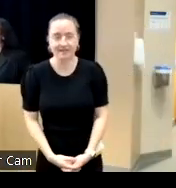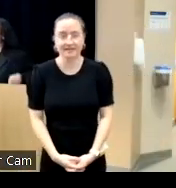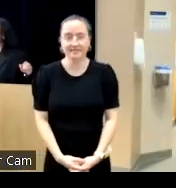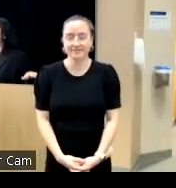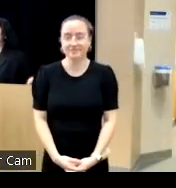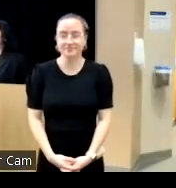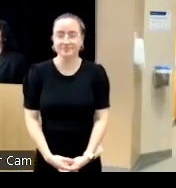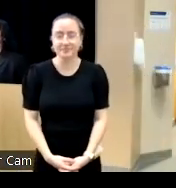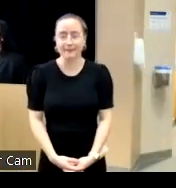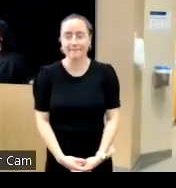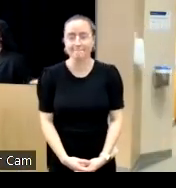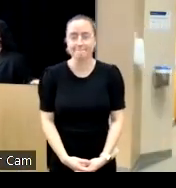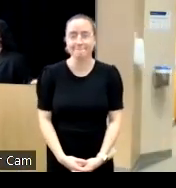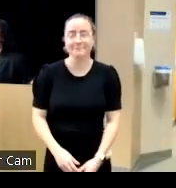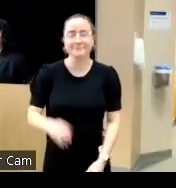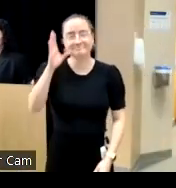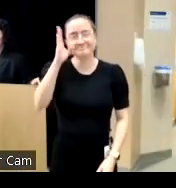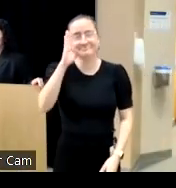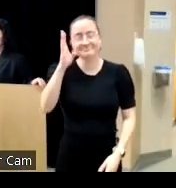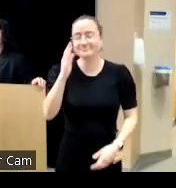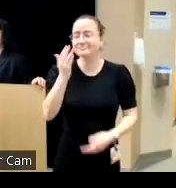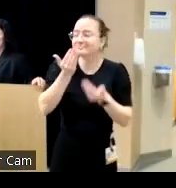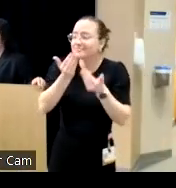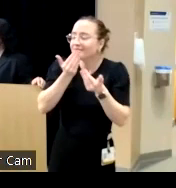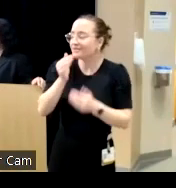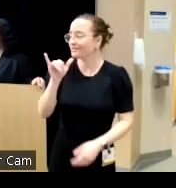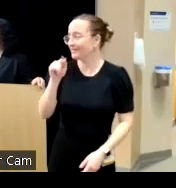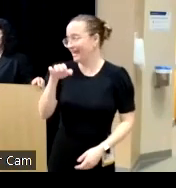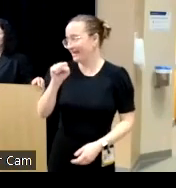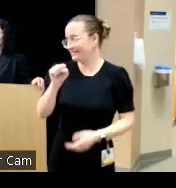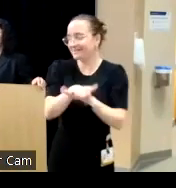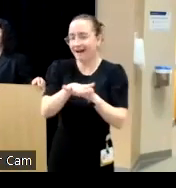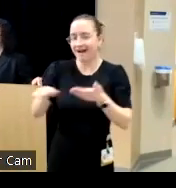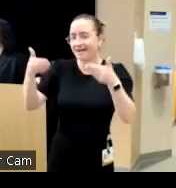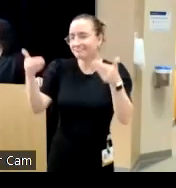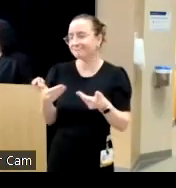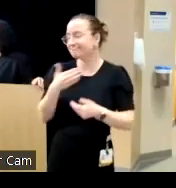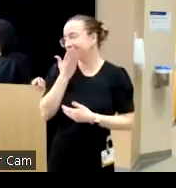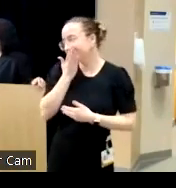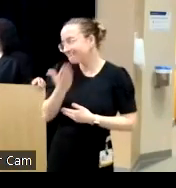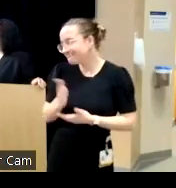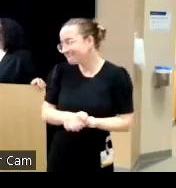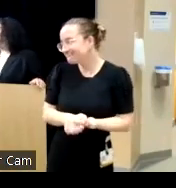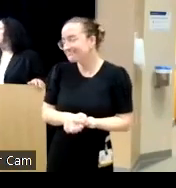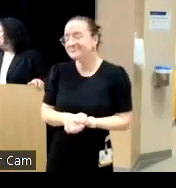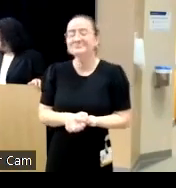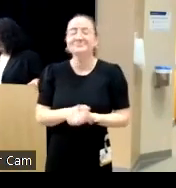hello everyone thank you so much Yates for that kind introduction it's always good to be back home